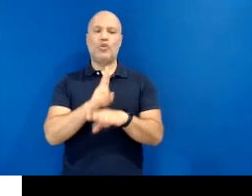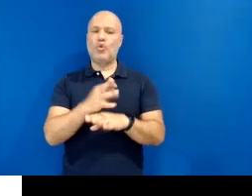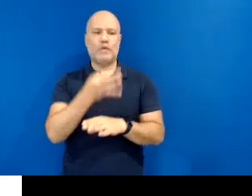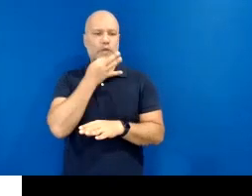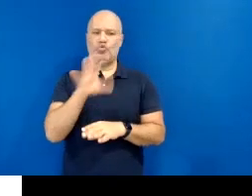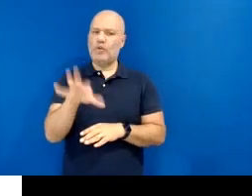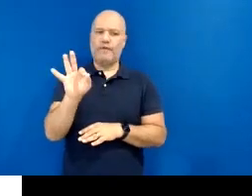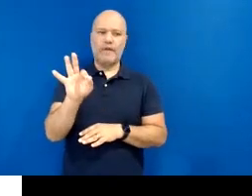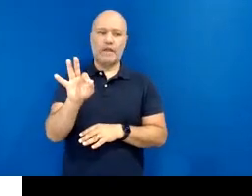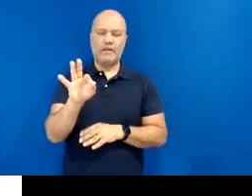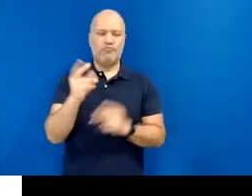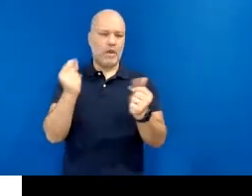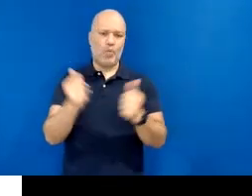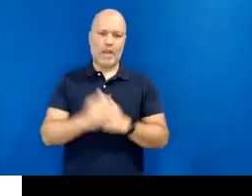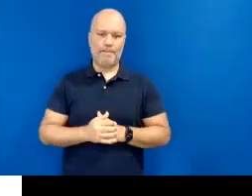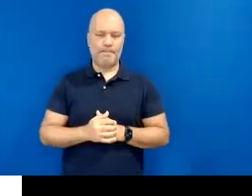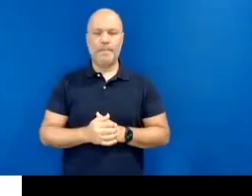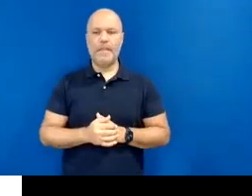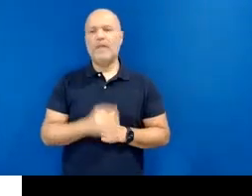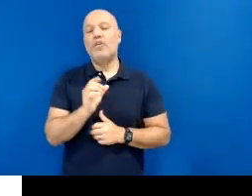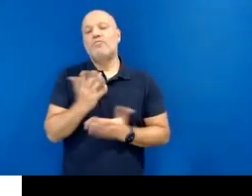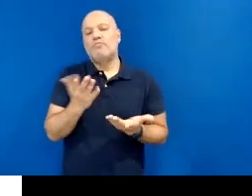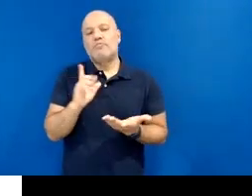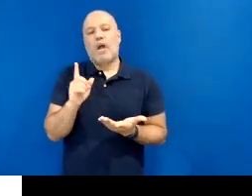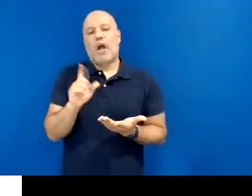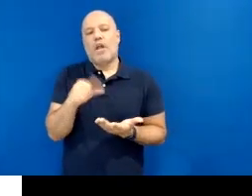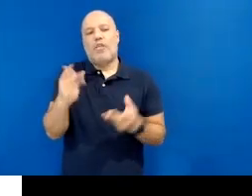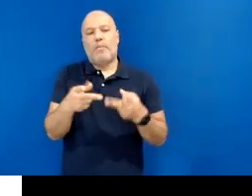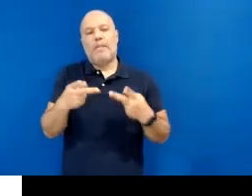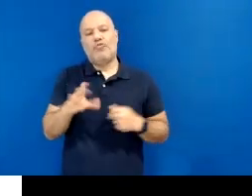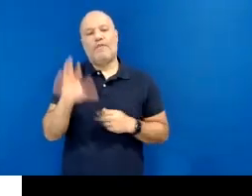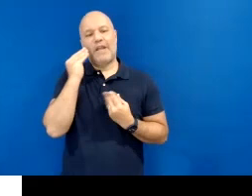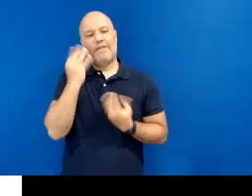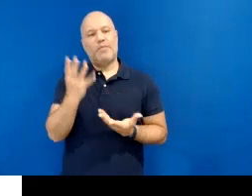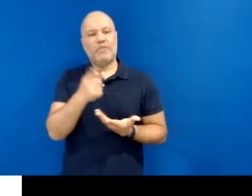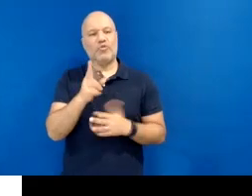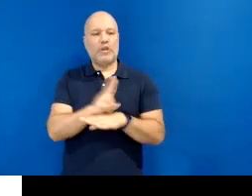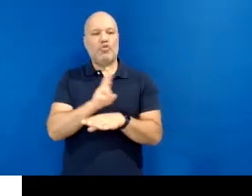It's just another place for you to find materials that you can use and share with